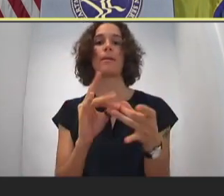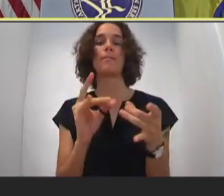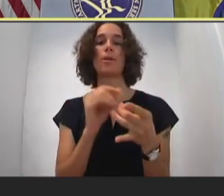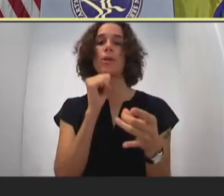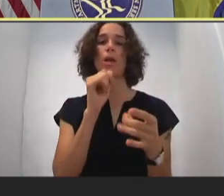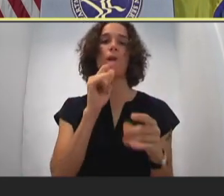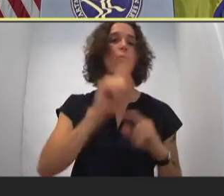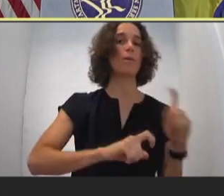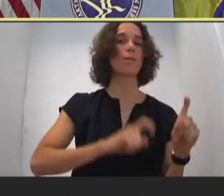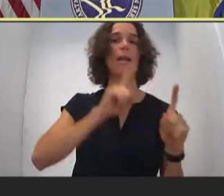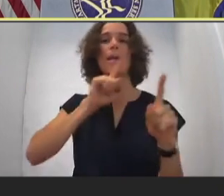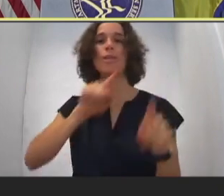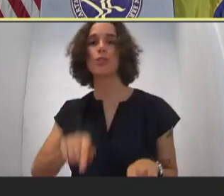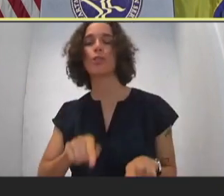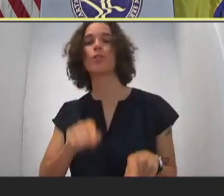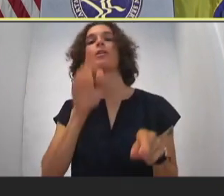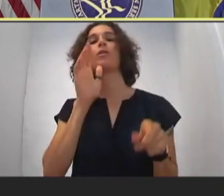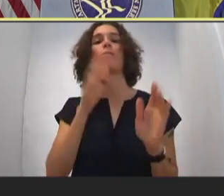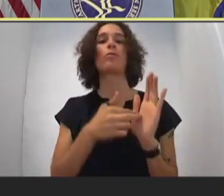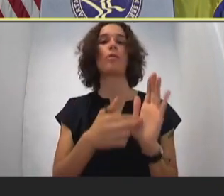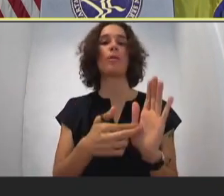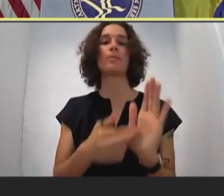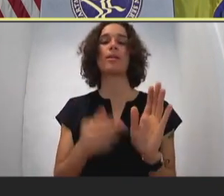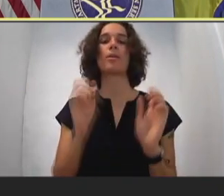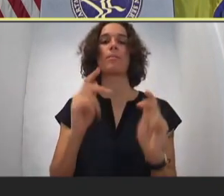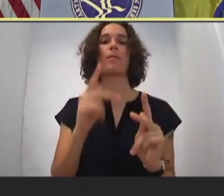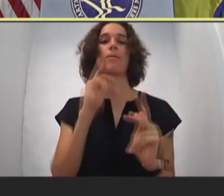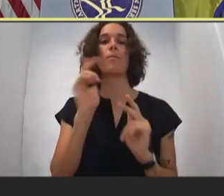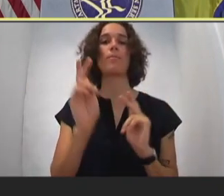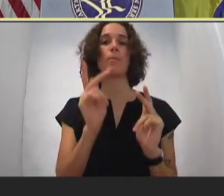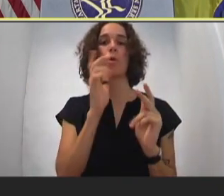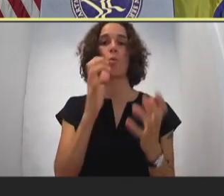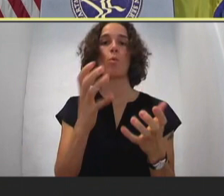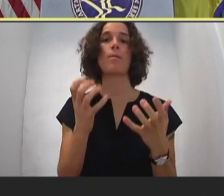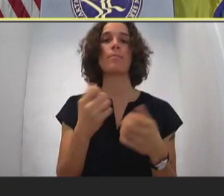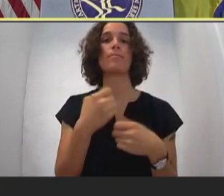they represent an opportunity for individuals who'd like to make a statement to do so. The